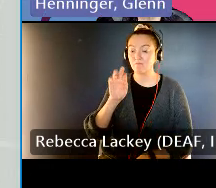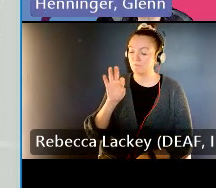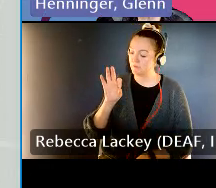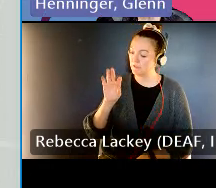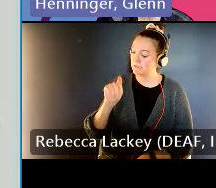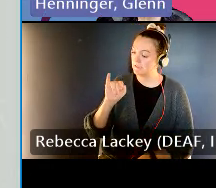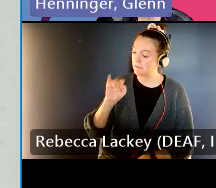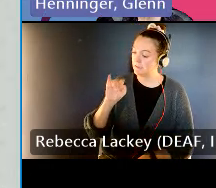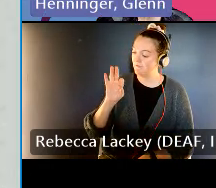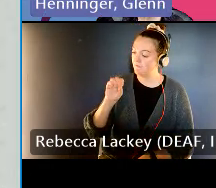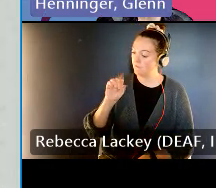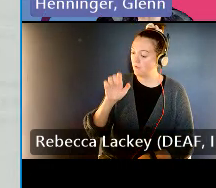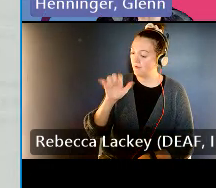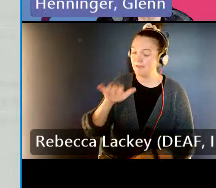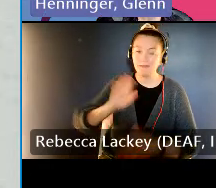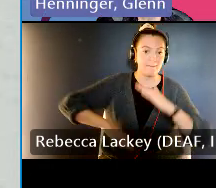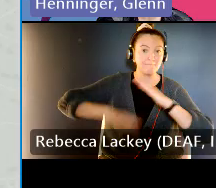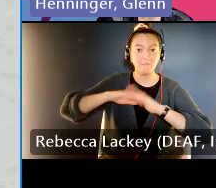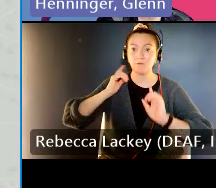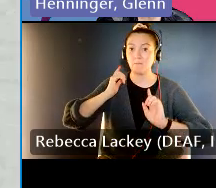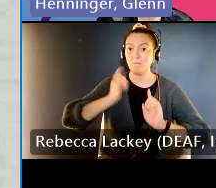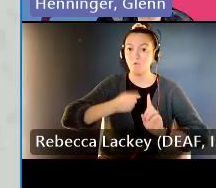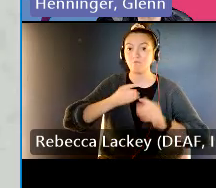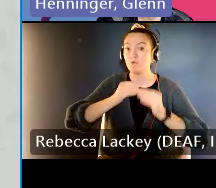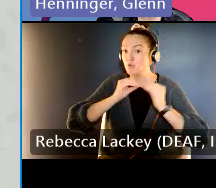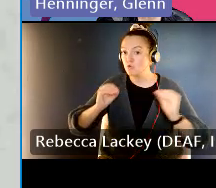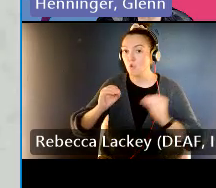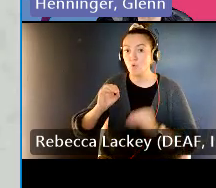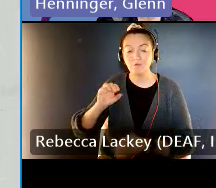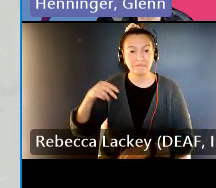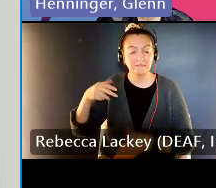no sidewalks and the cut through traffic potential.